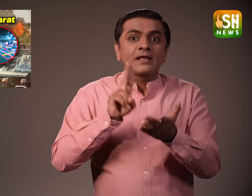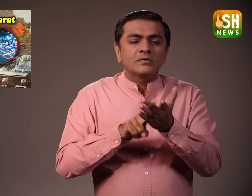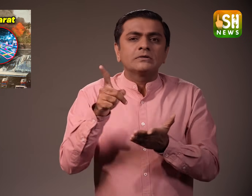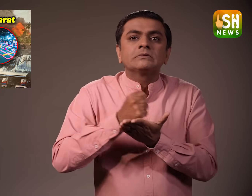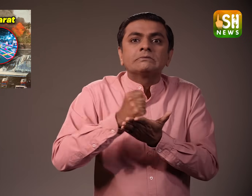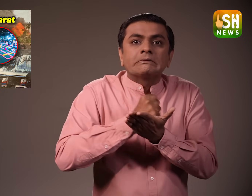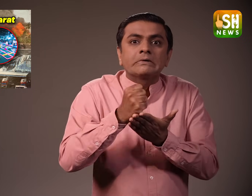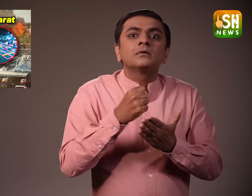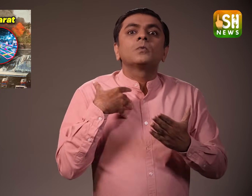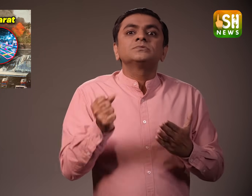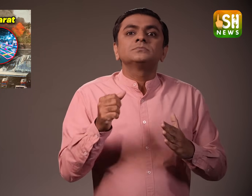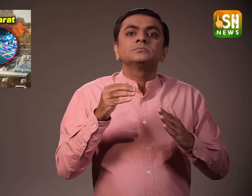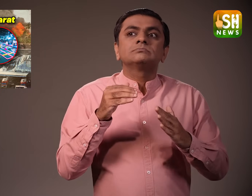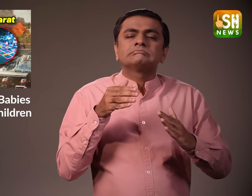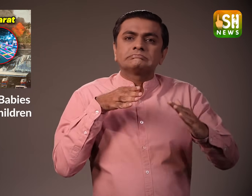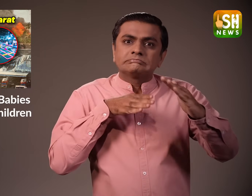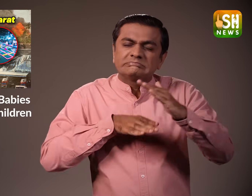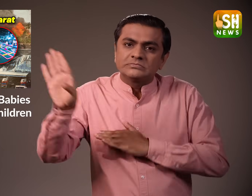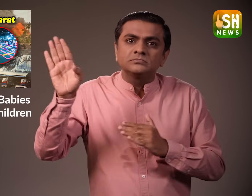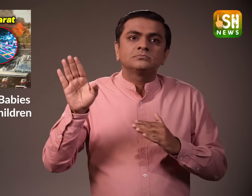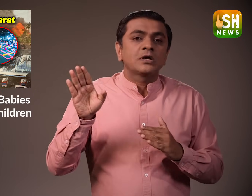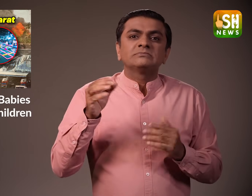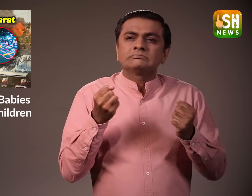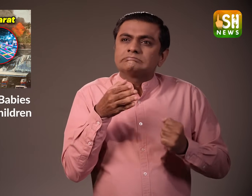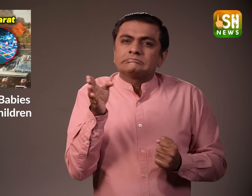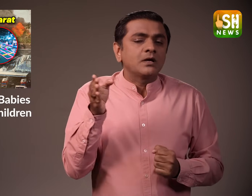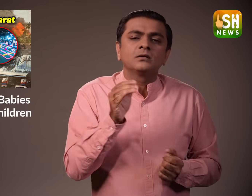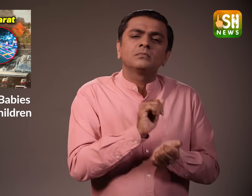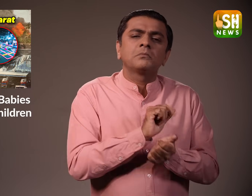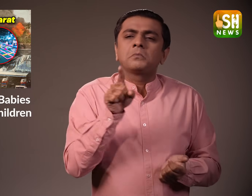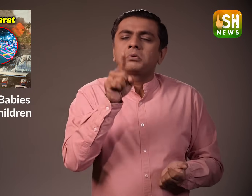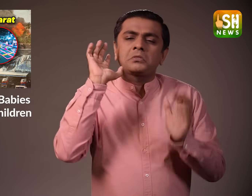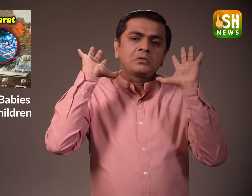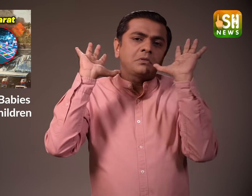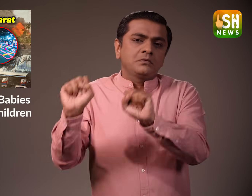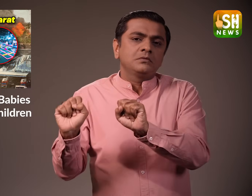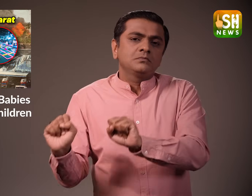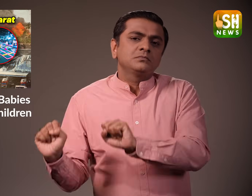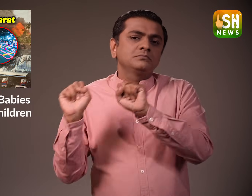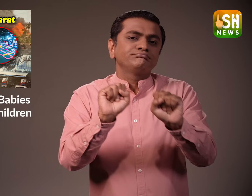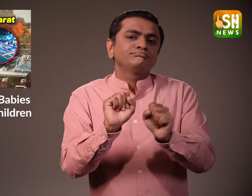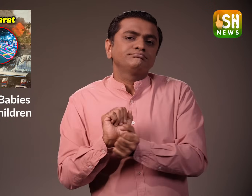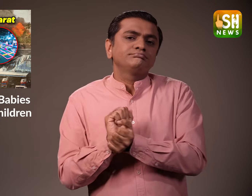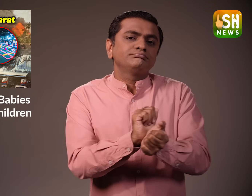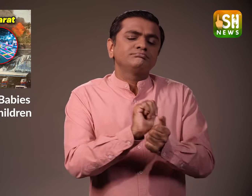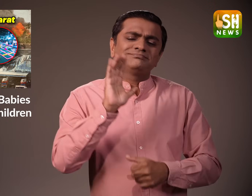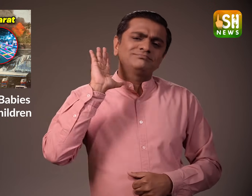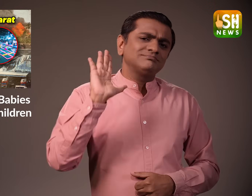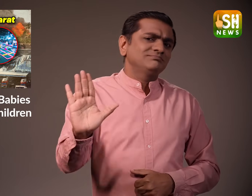Naveen tried to escape, but the police traced and arrested him.